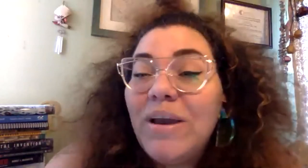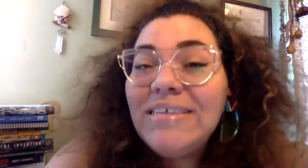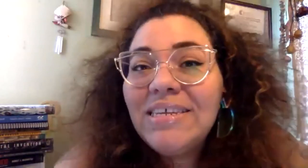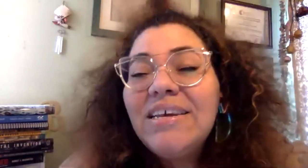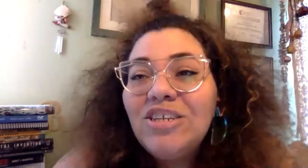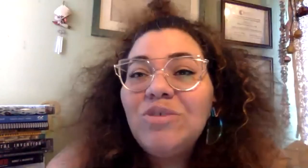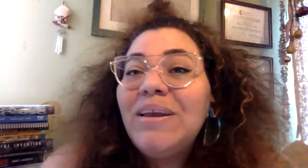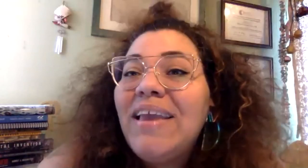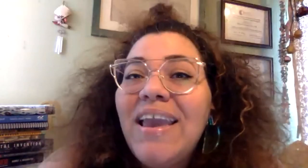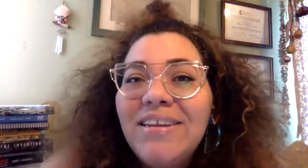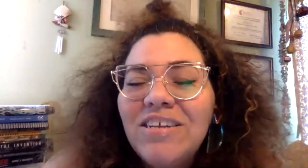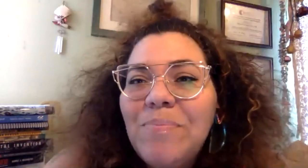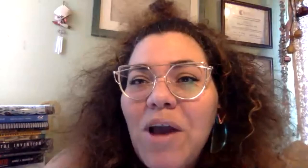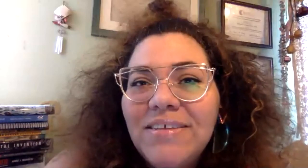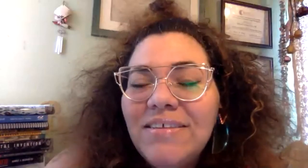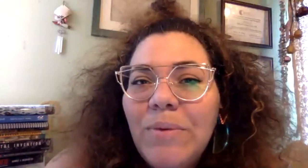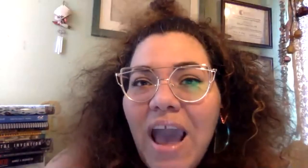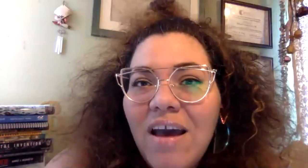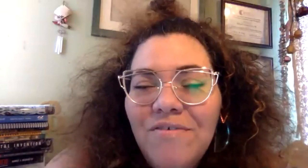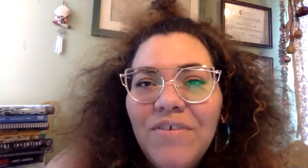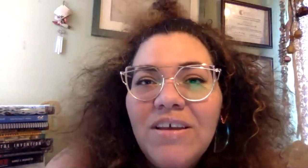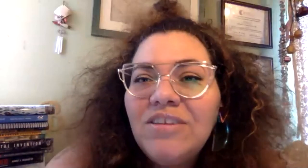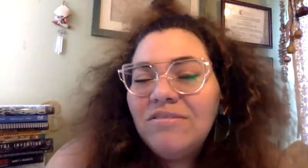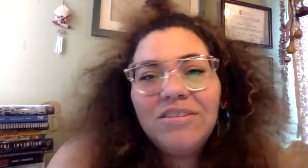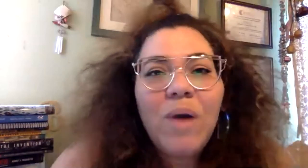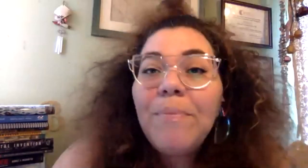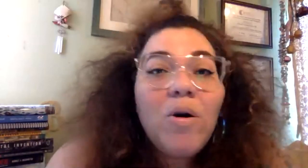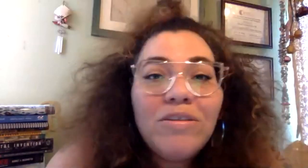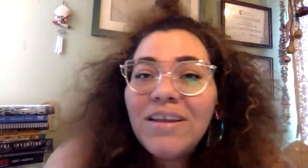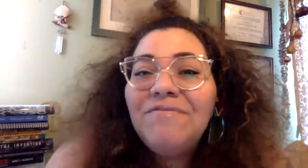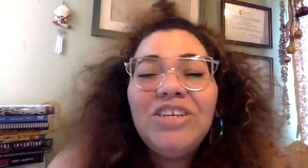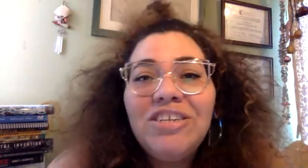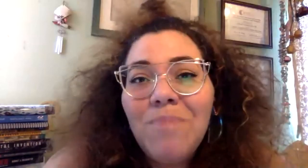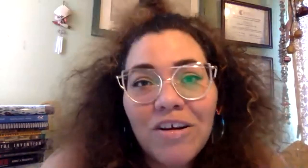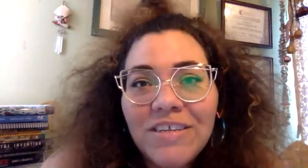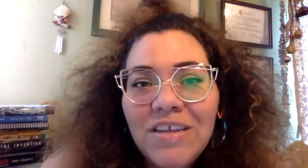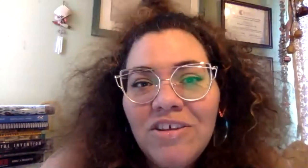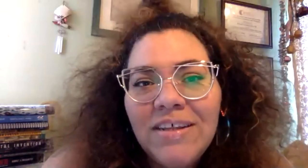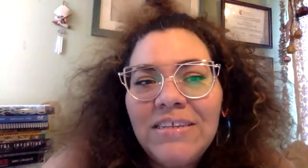engage in the process that we have to uphold and envision democracy in the United States.